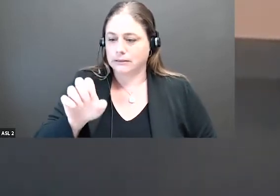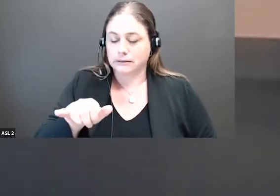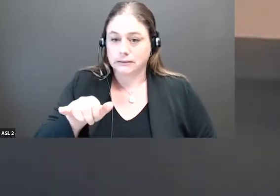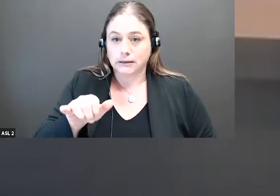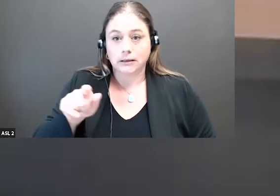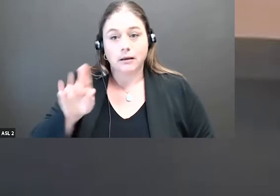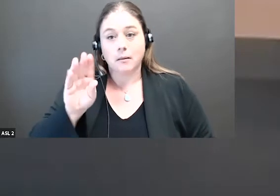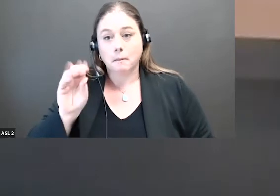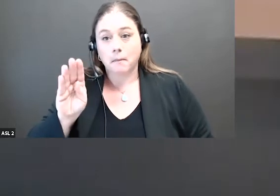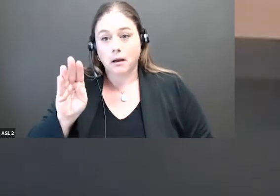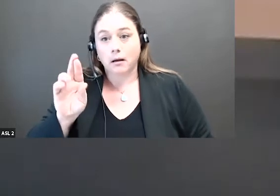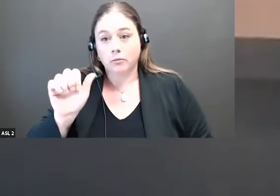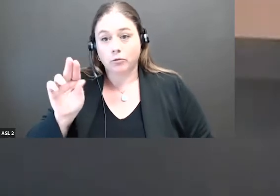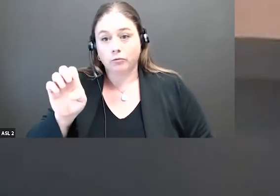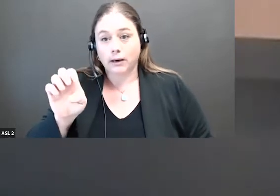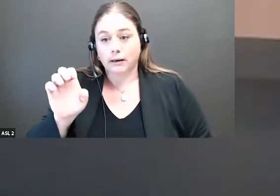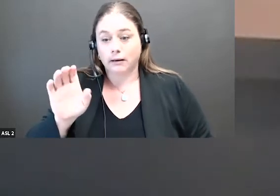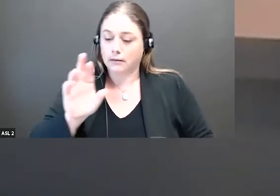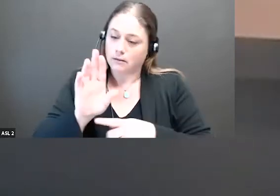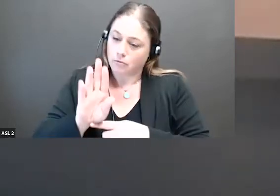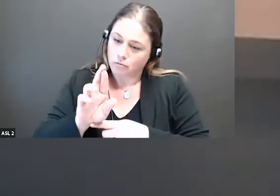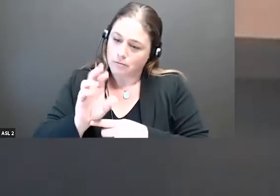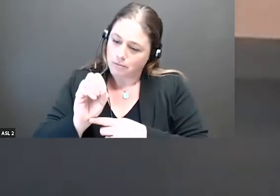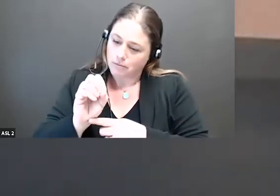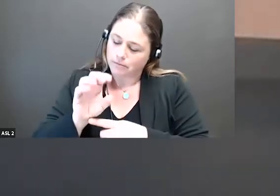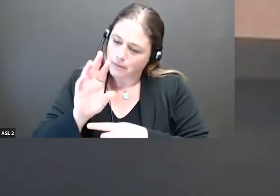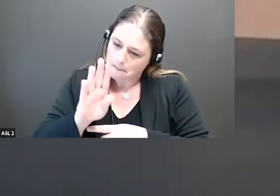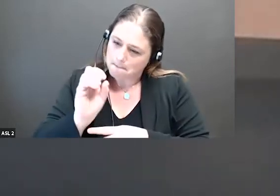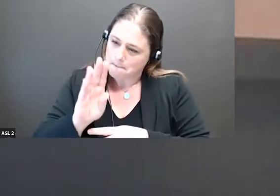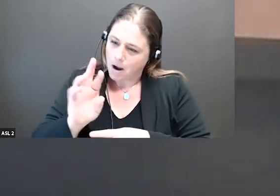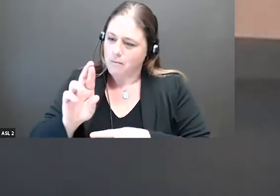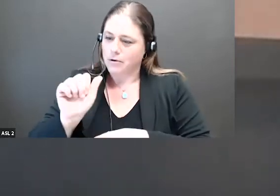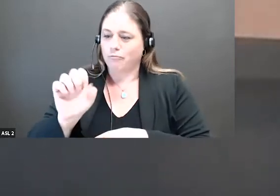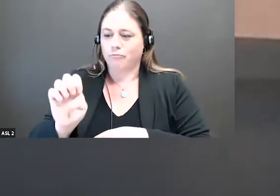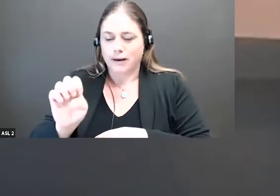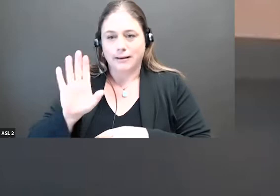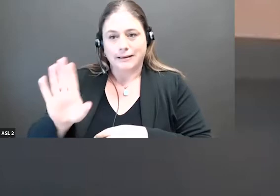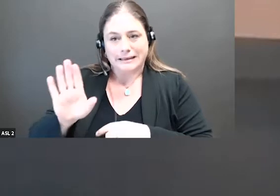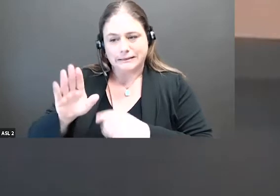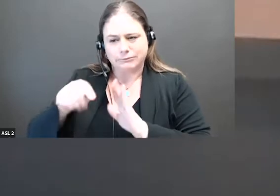and we're not going to be reviewing everyone's resume in detail, but I do want to say that Bob